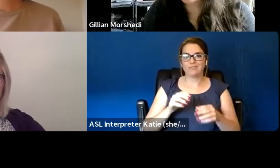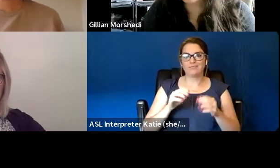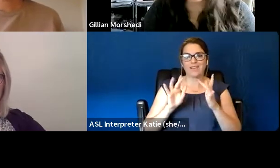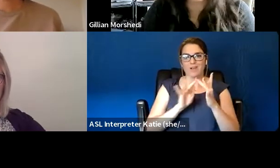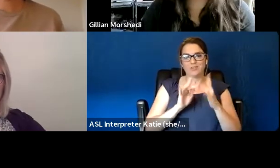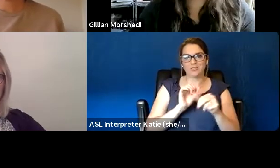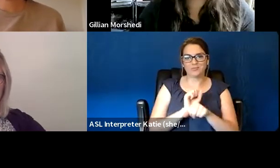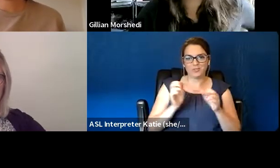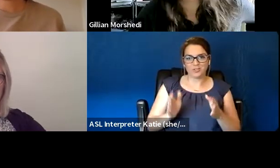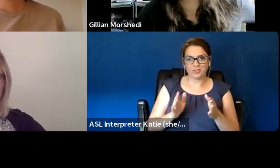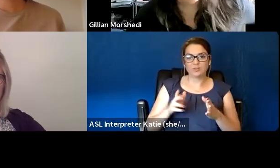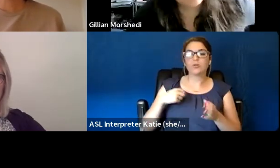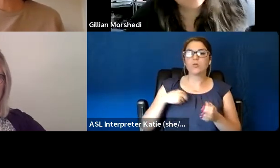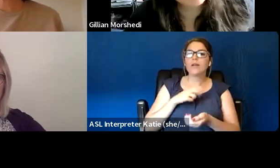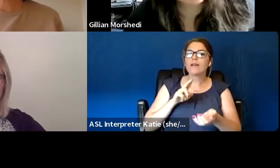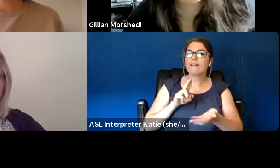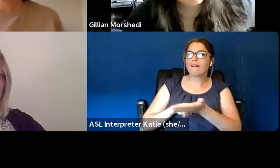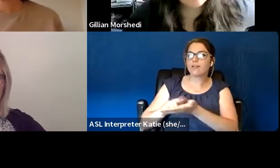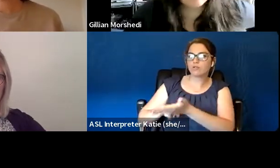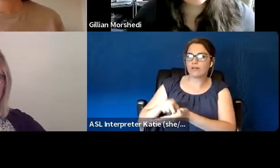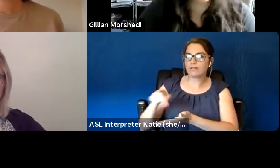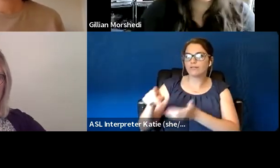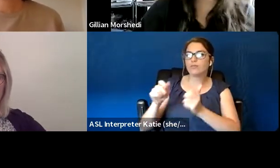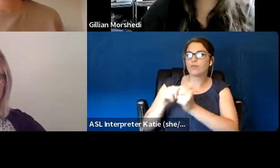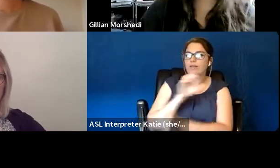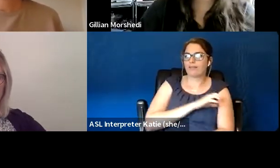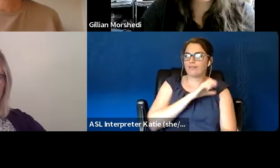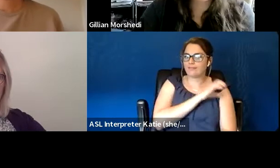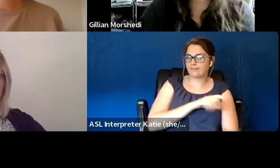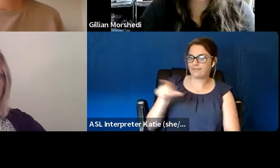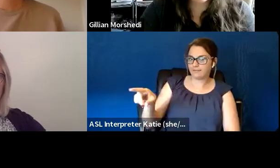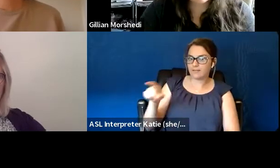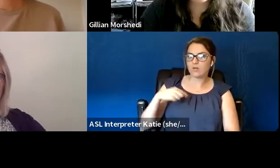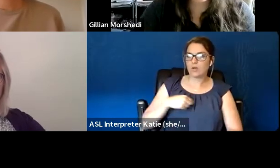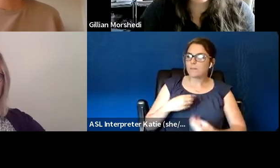we contract with a clinic to do the street medicine portion.